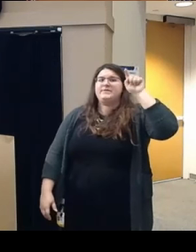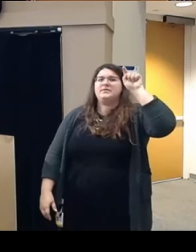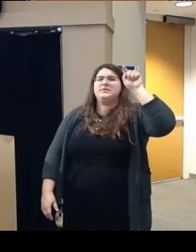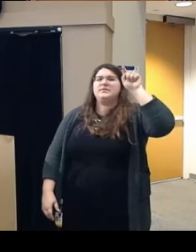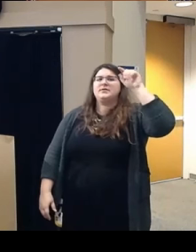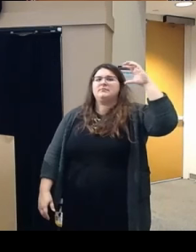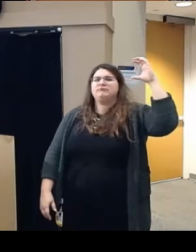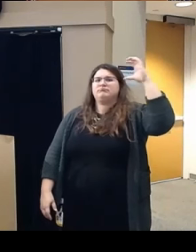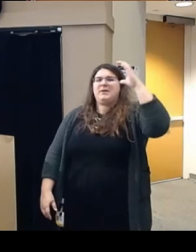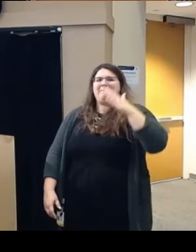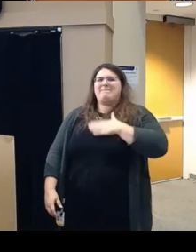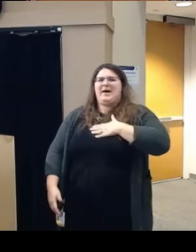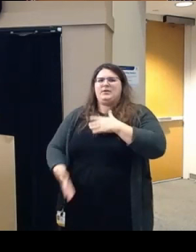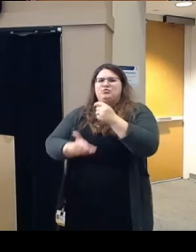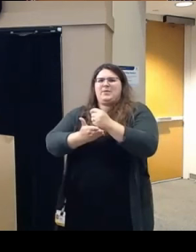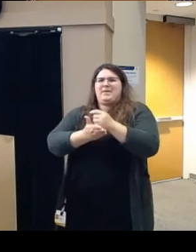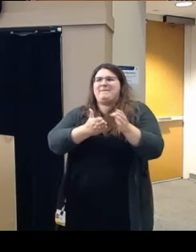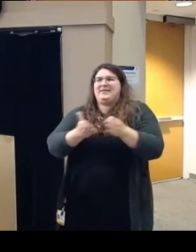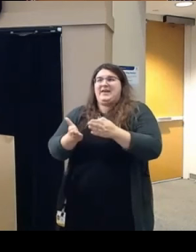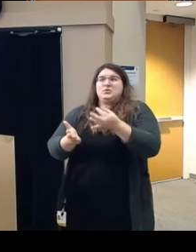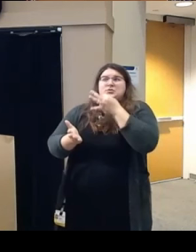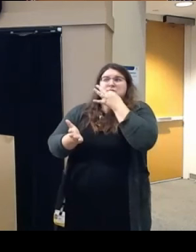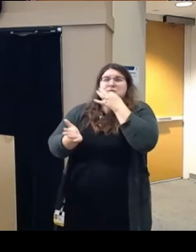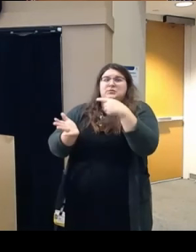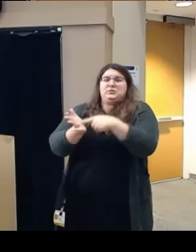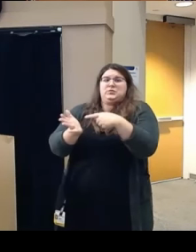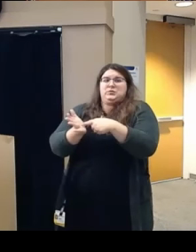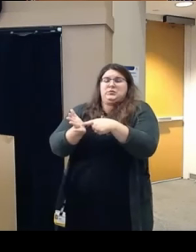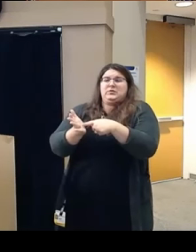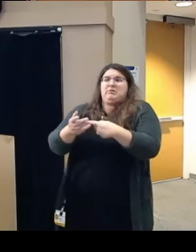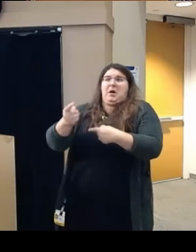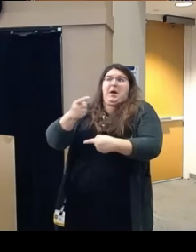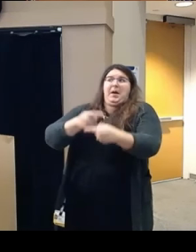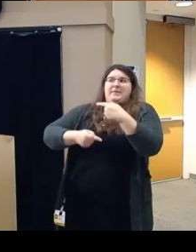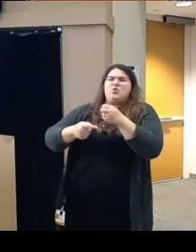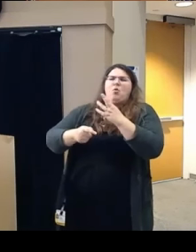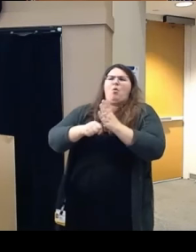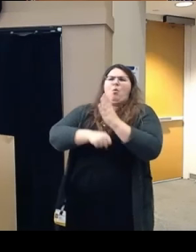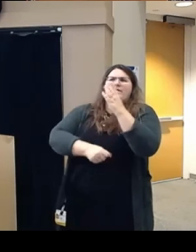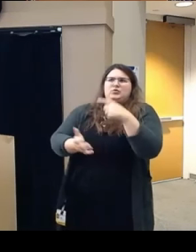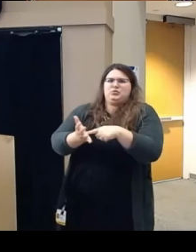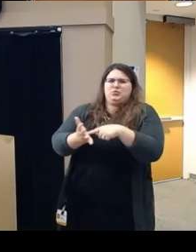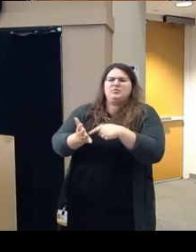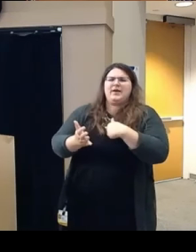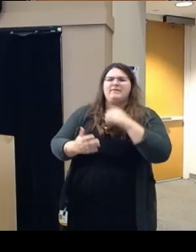says my treatment plans coming due up up upcoming or overdue um and it comes in three sections so